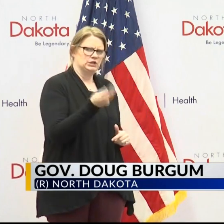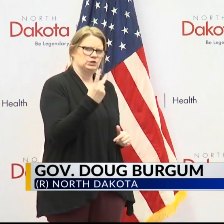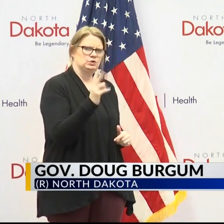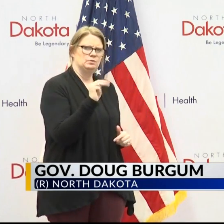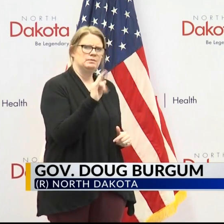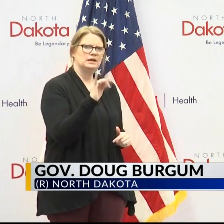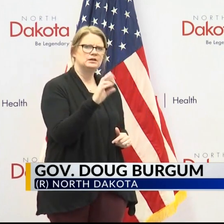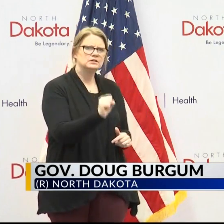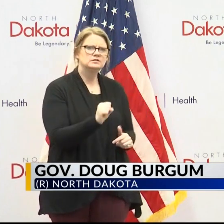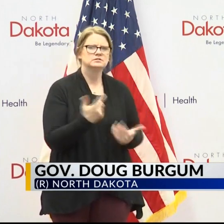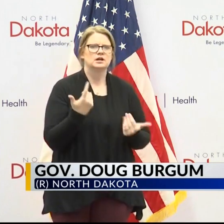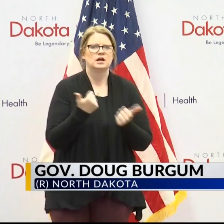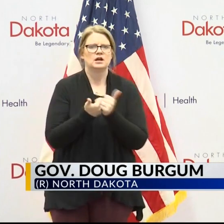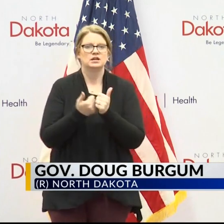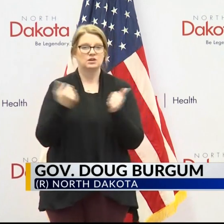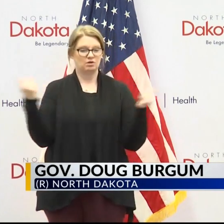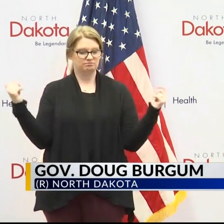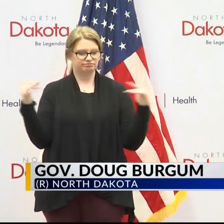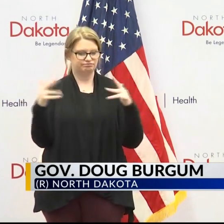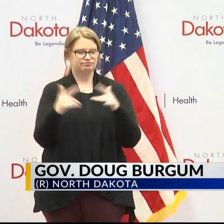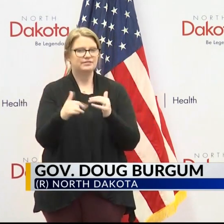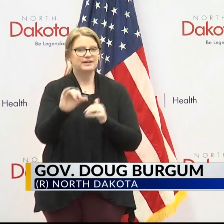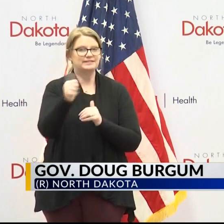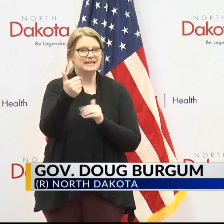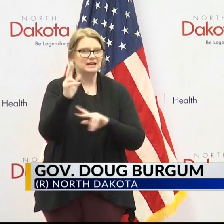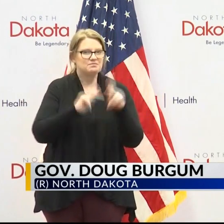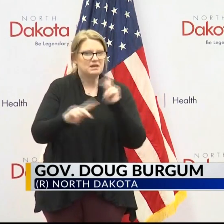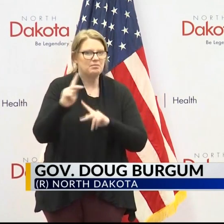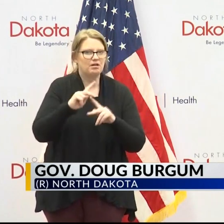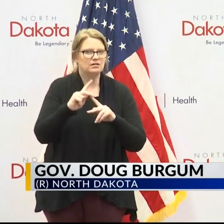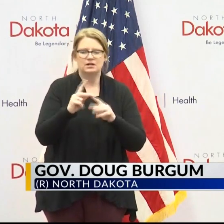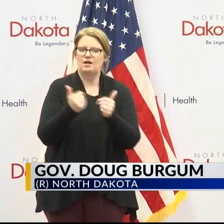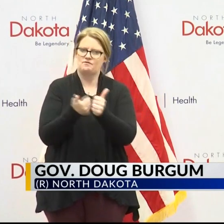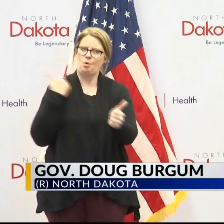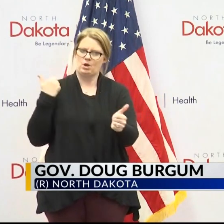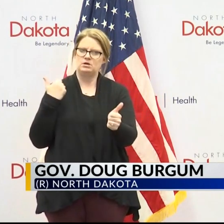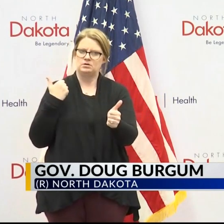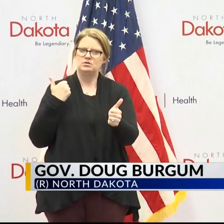YOU ARE FEELING GREAT, IF YOU'RE FEELING GREAT IN YOU SAY I WANT TO GET OUT AND ABOUT KEEP YOUR PHYSICAL DISTANCE FROM OTHER PEOPLE.